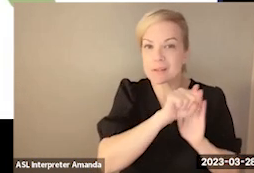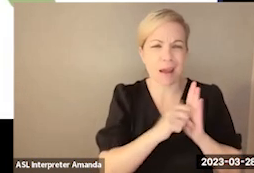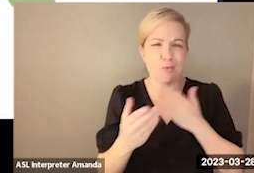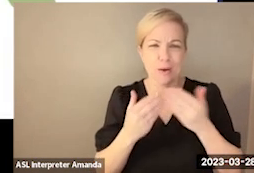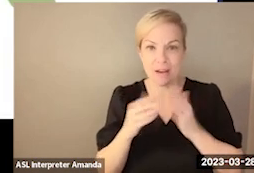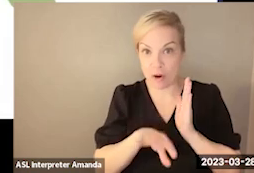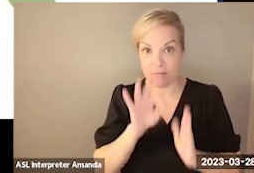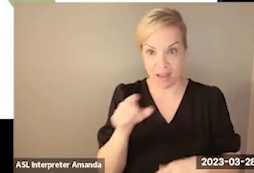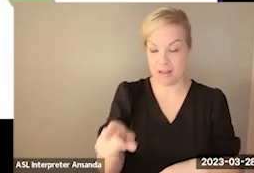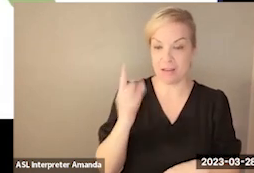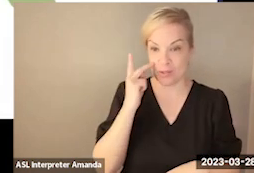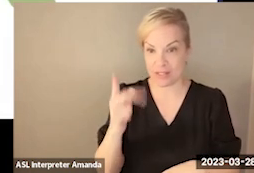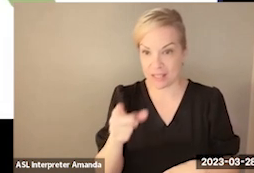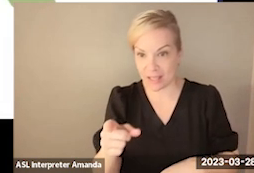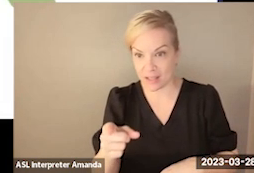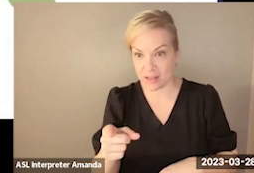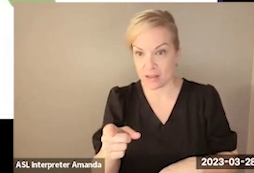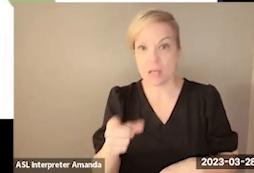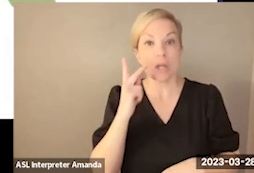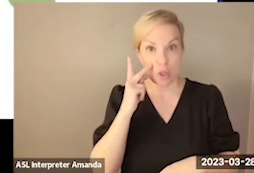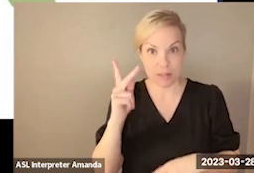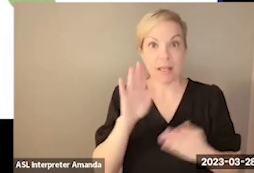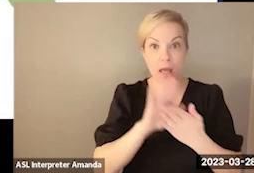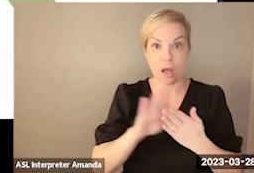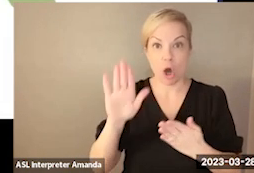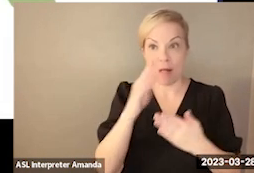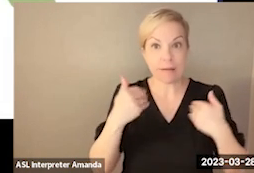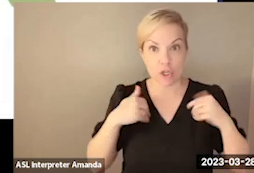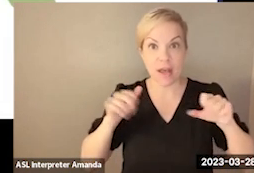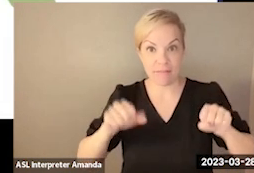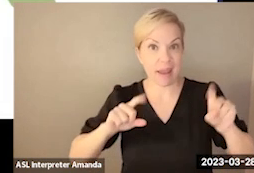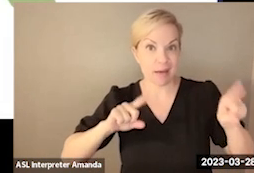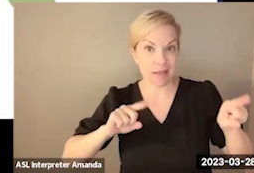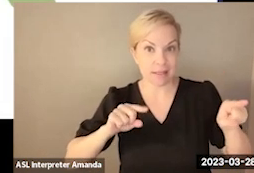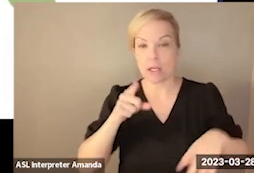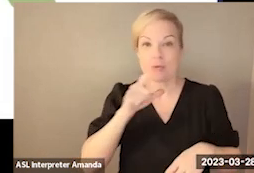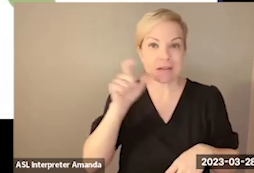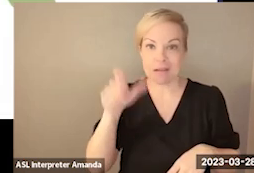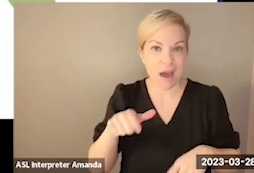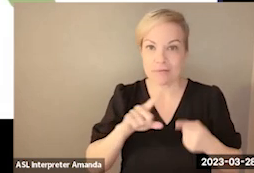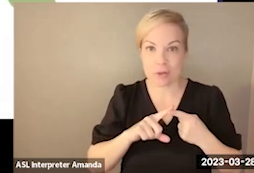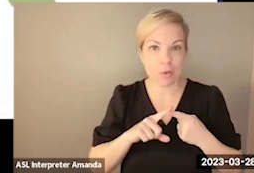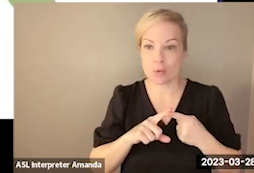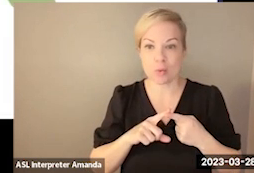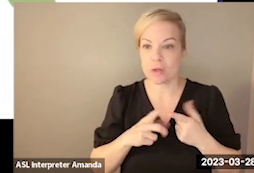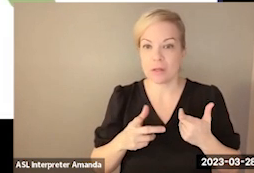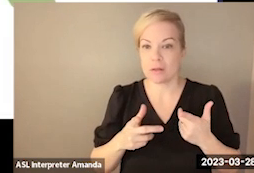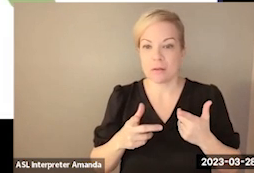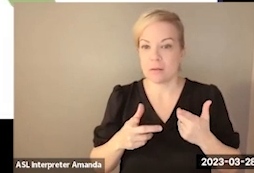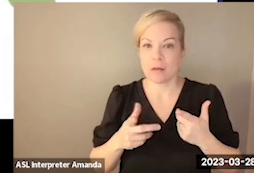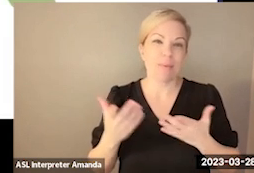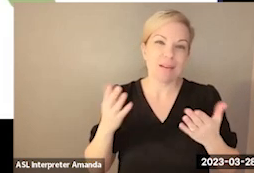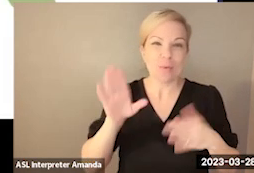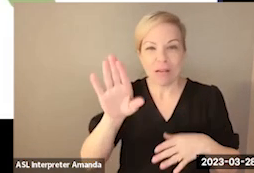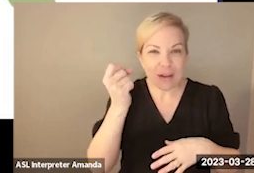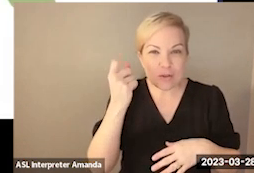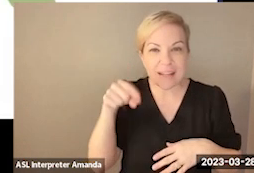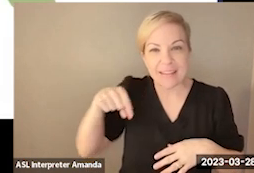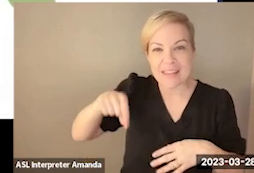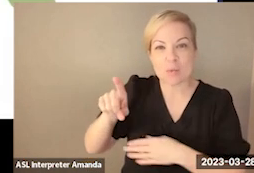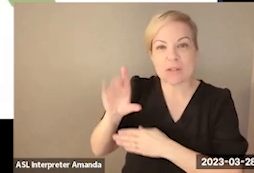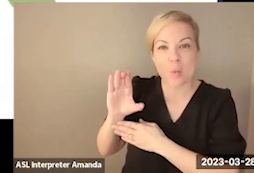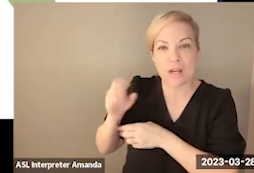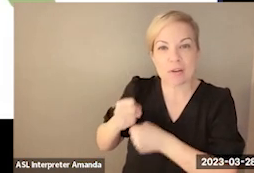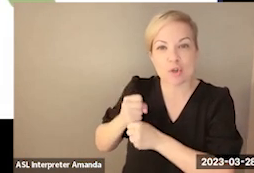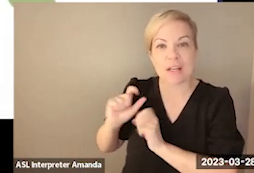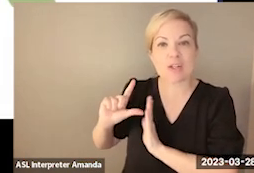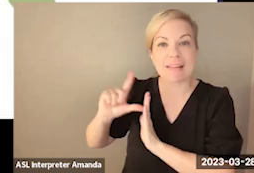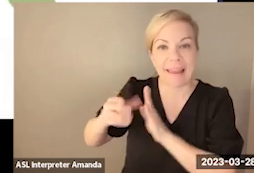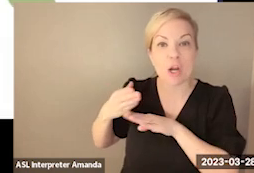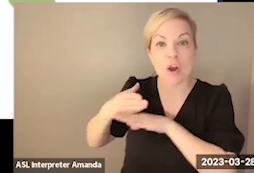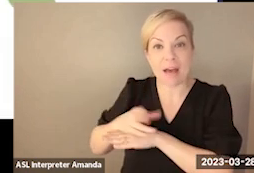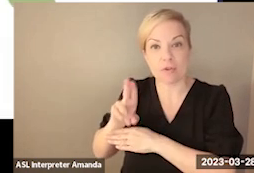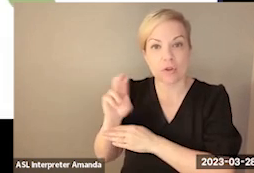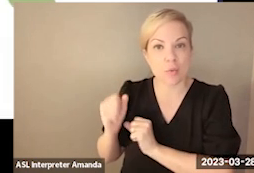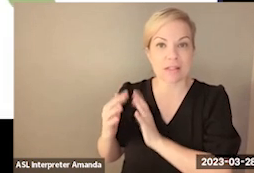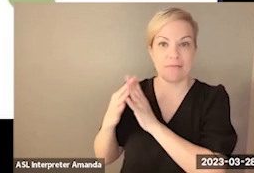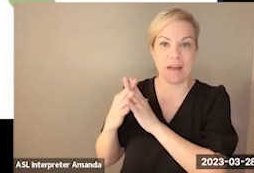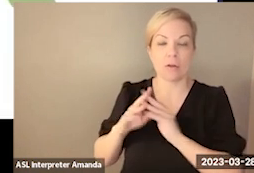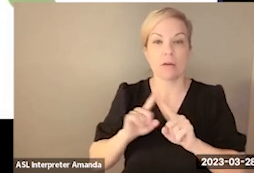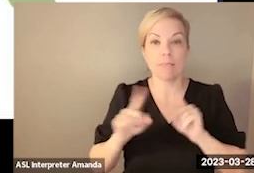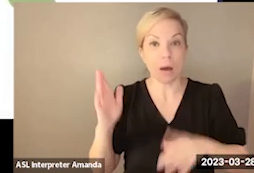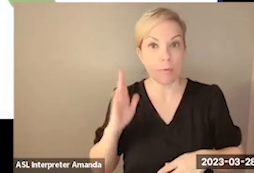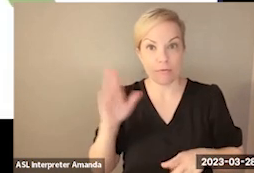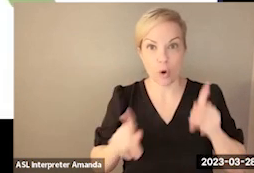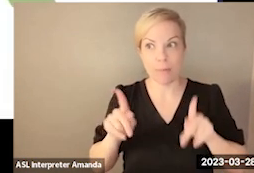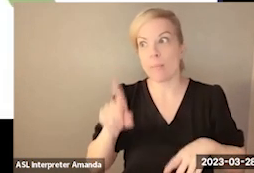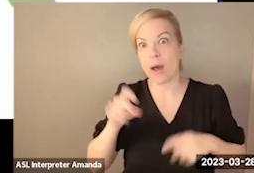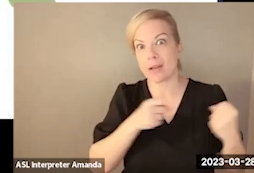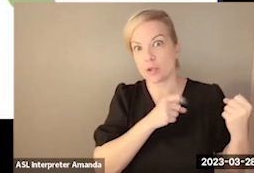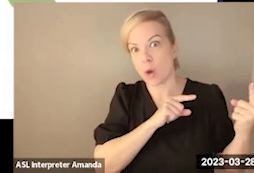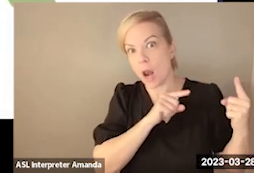Debbie Stine, Science & Technology Policy Academy: and there is a college for you to attend You did Nobody had to like continue. And this is, remember: about a 100 years or so after the founding the United States had to go to the East to get a college level education.